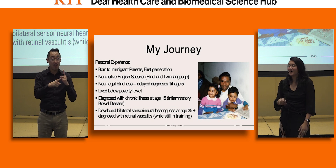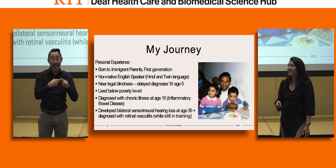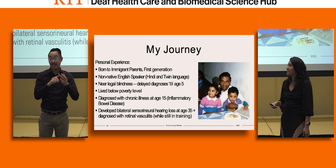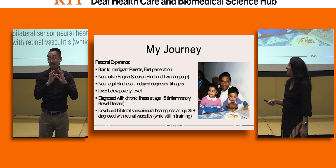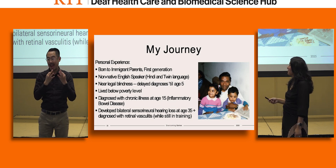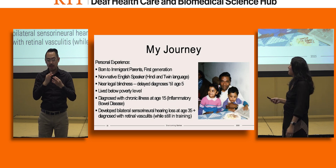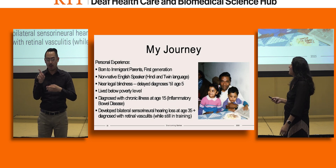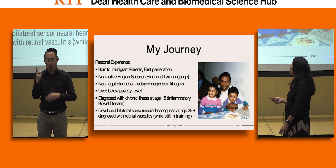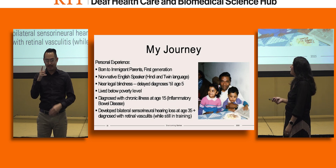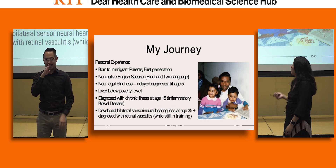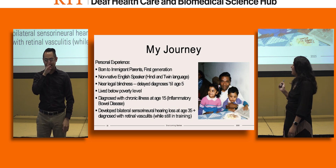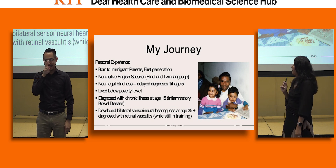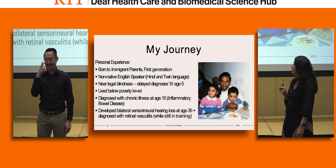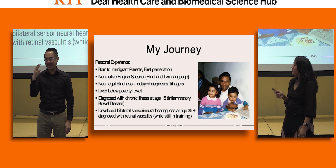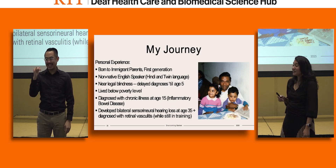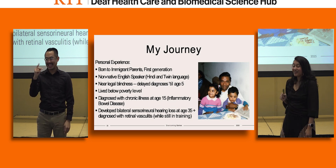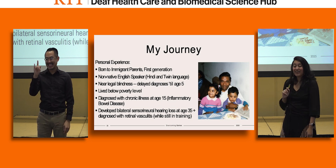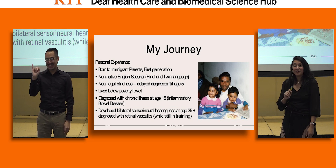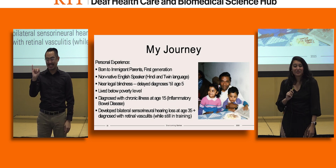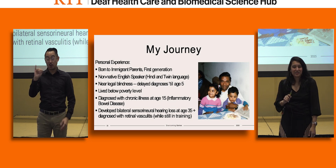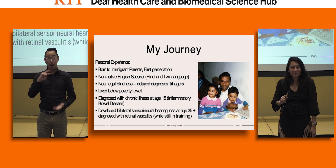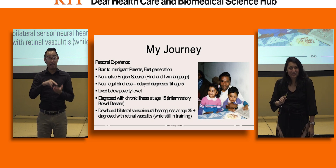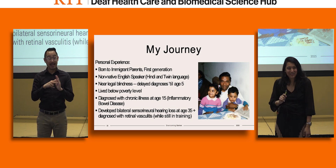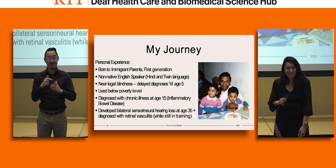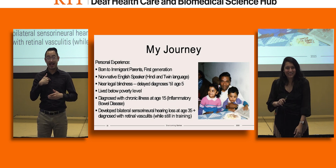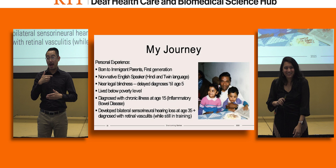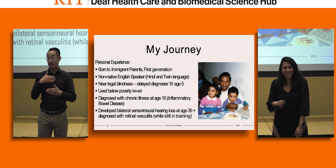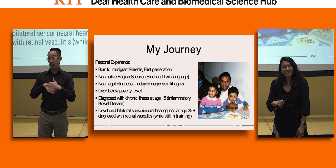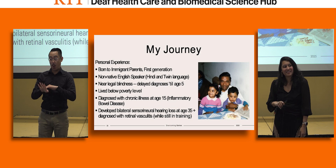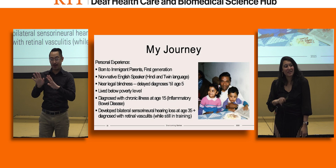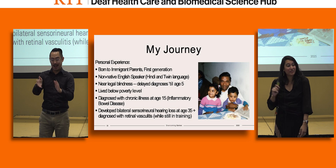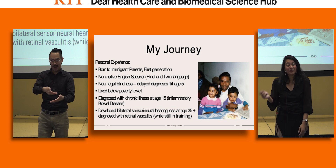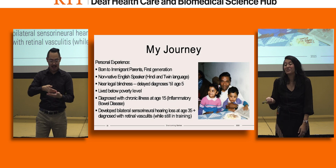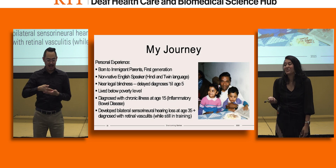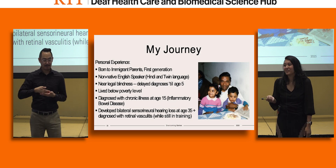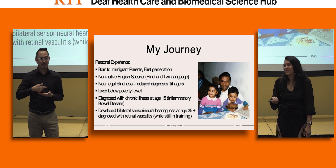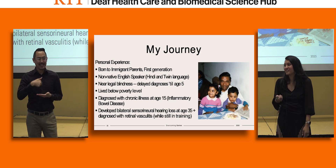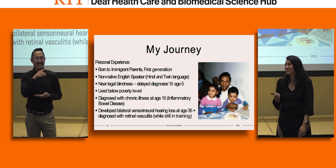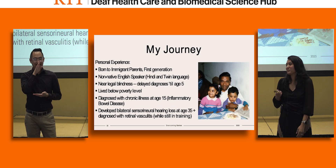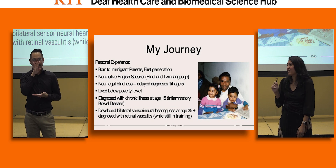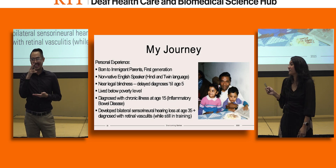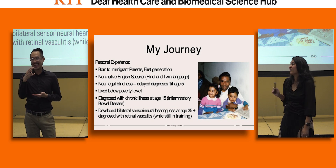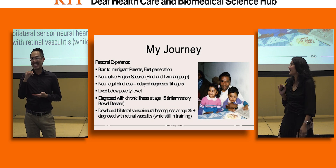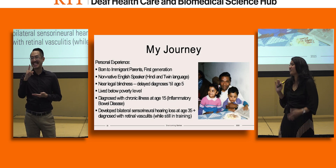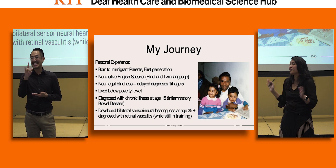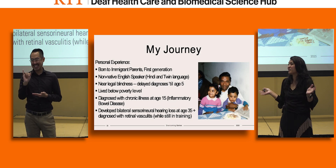And so, when I was born, I only spoke Hindi. I have a twin brother, and so, we also had our own language